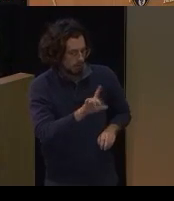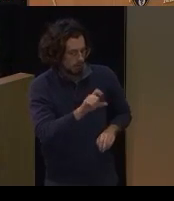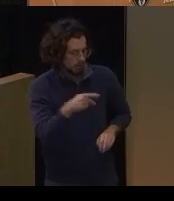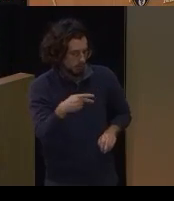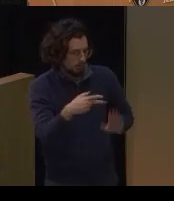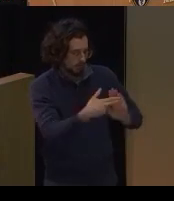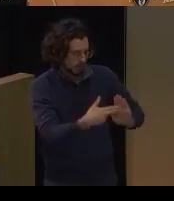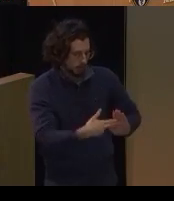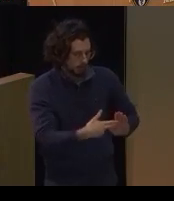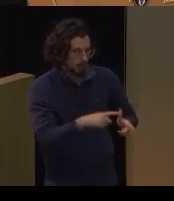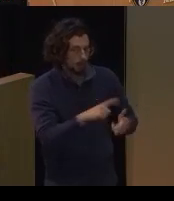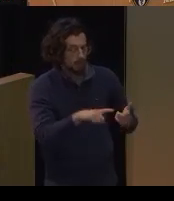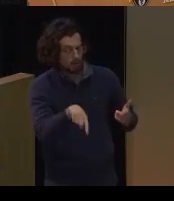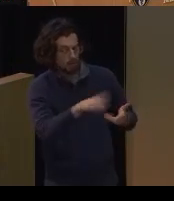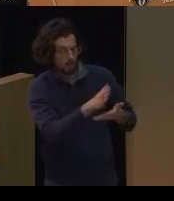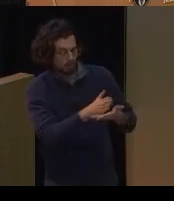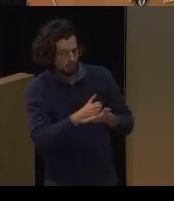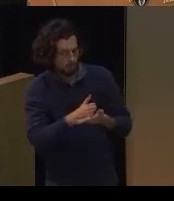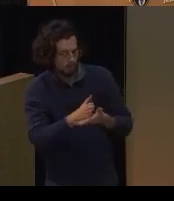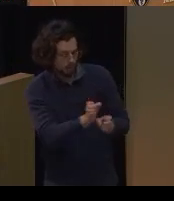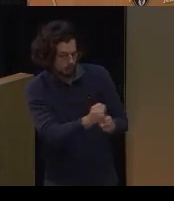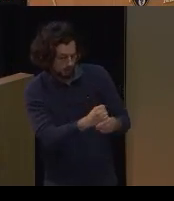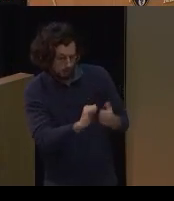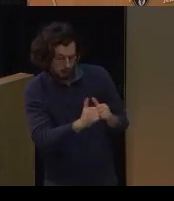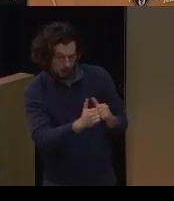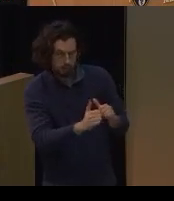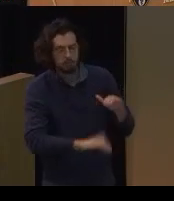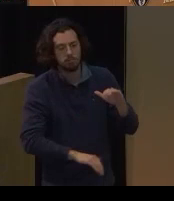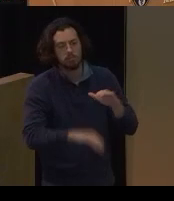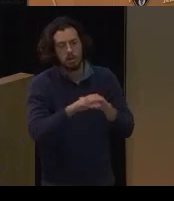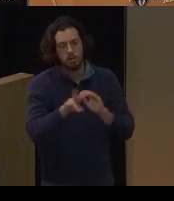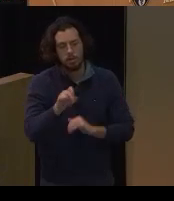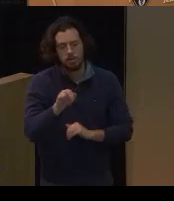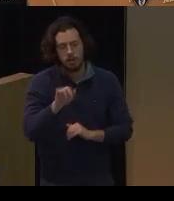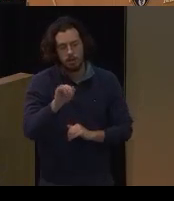are generated in such a way as to maximize the amount of variance that you're explaining in your